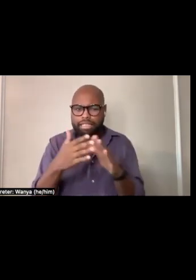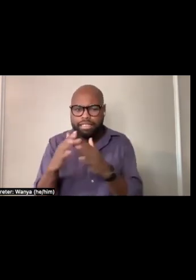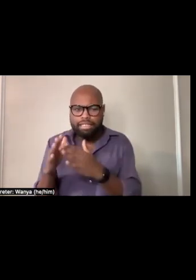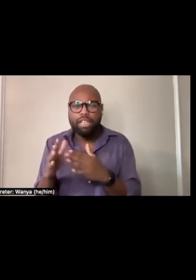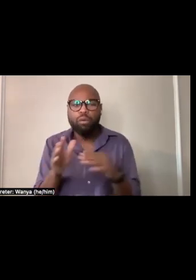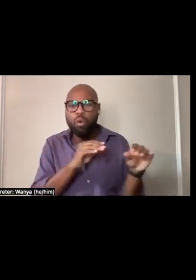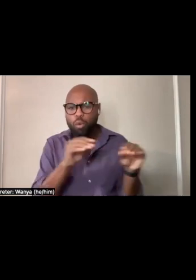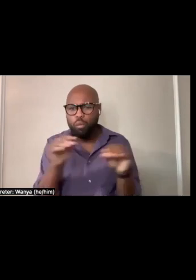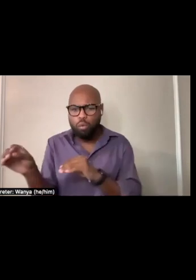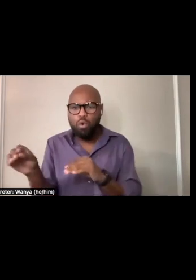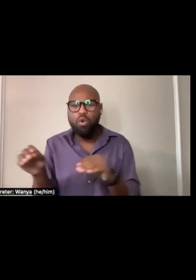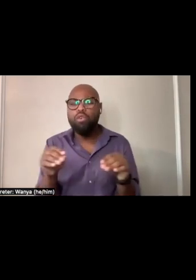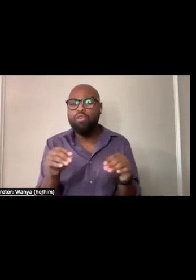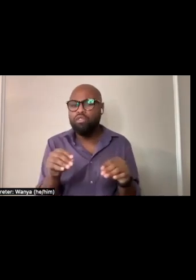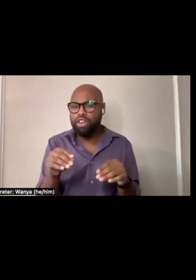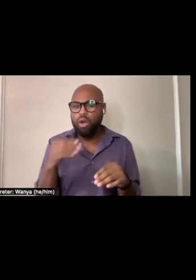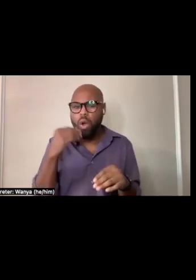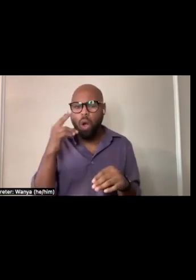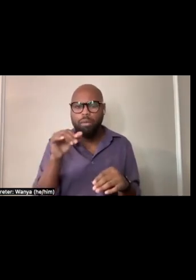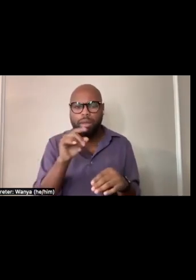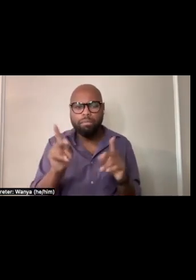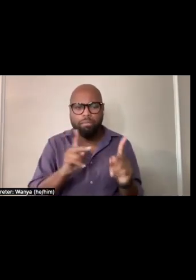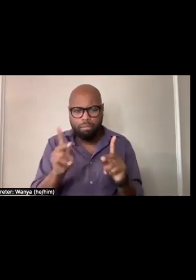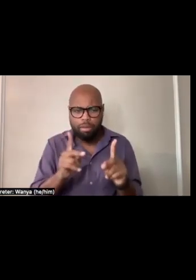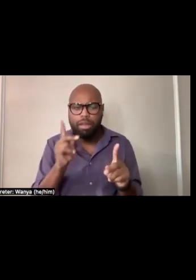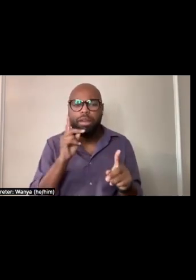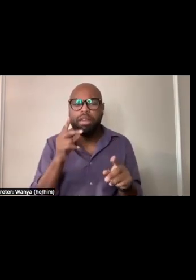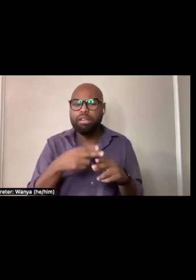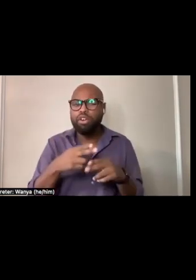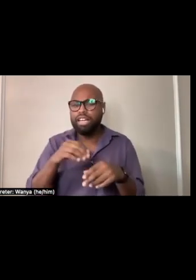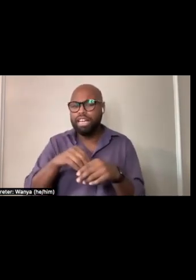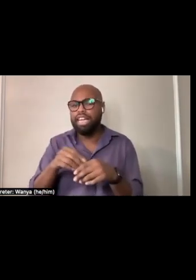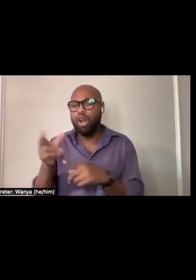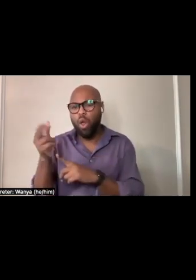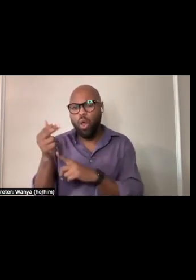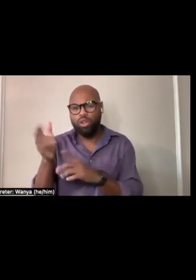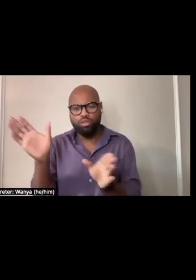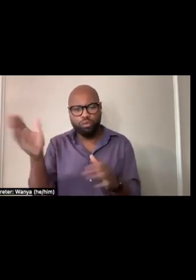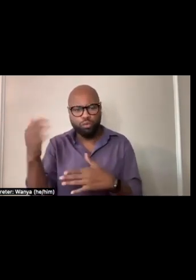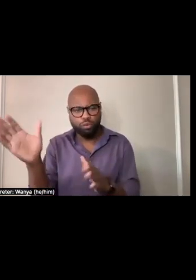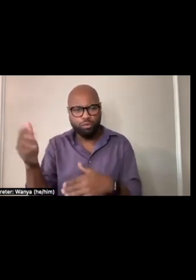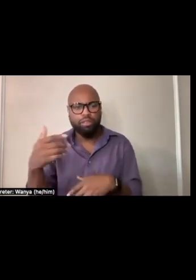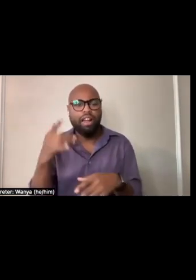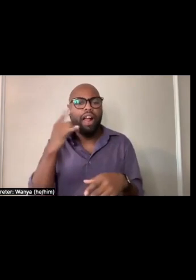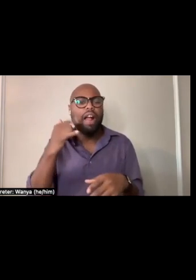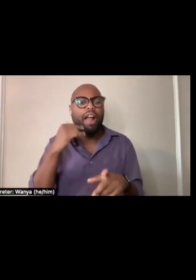temporarily into hotel rooms. California's programs to safely house unsheltered people